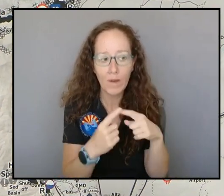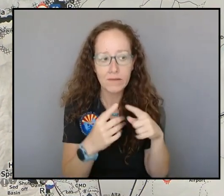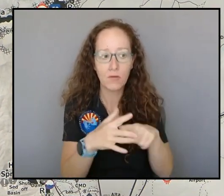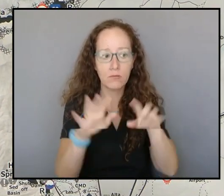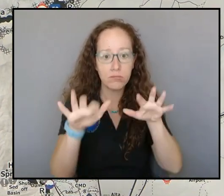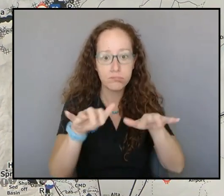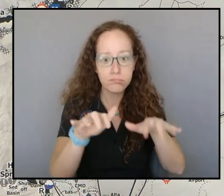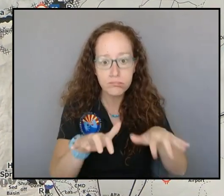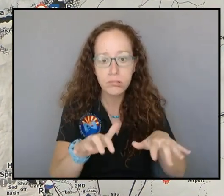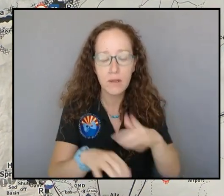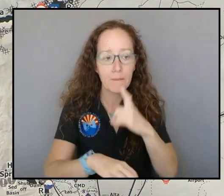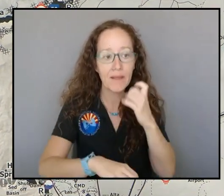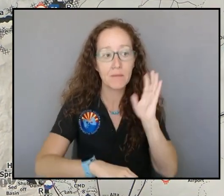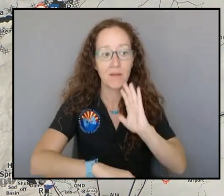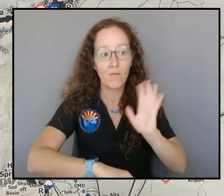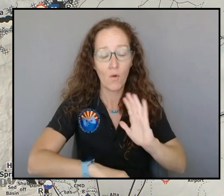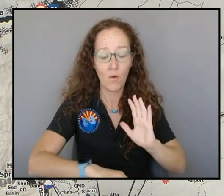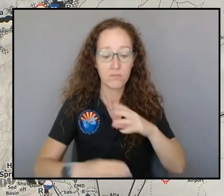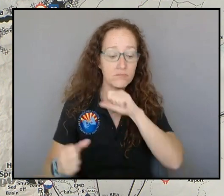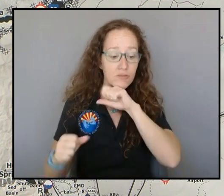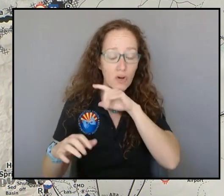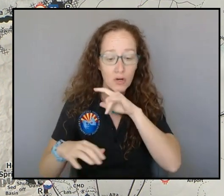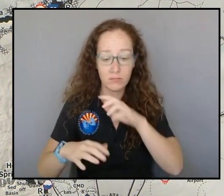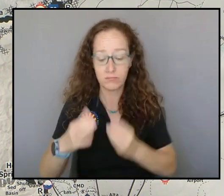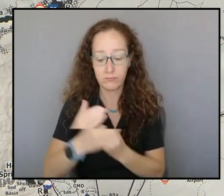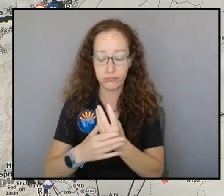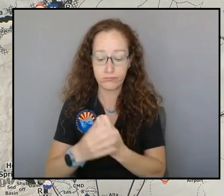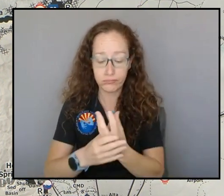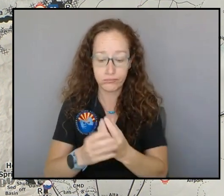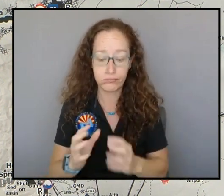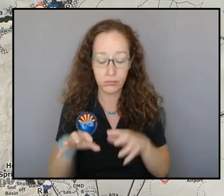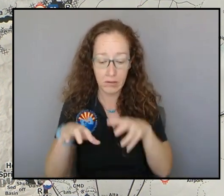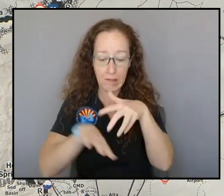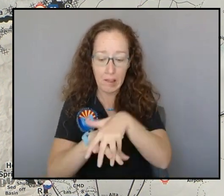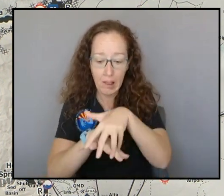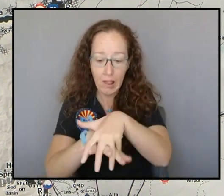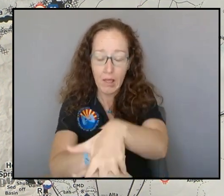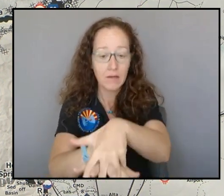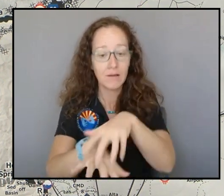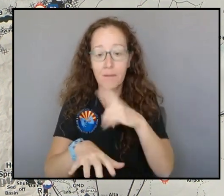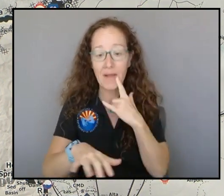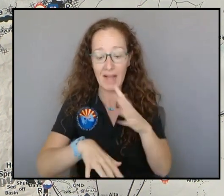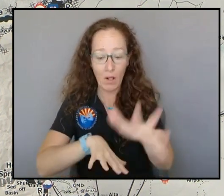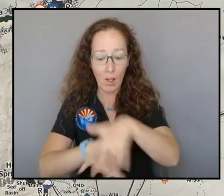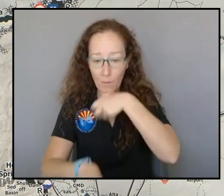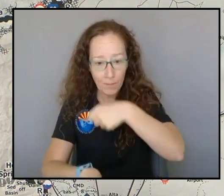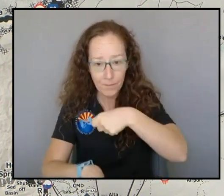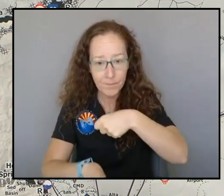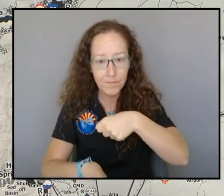protective vegetative cover over top of it is exposed to that moisture. That we put stuff back on it. We put the water